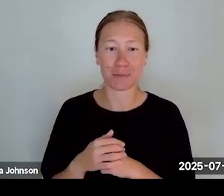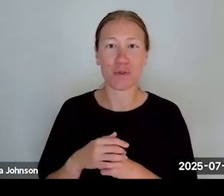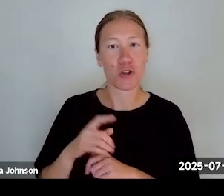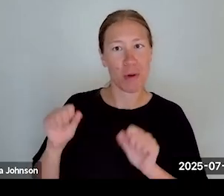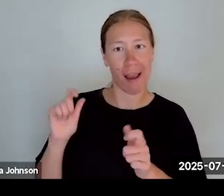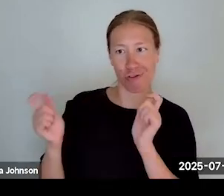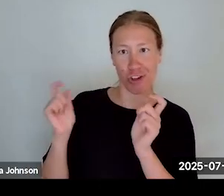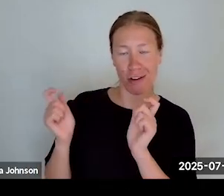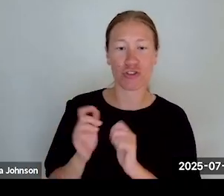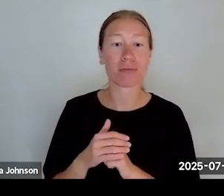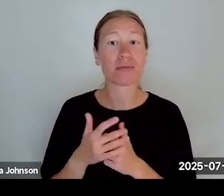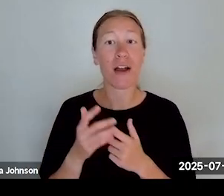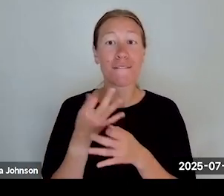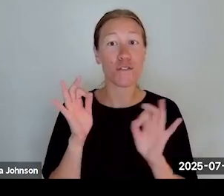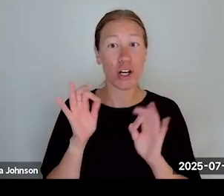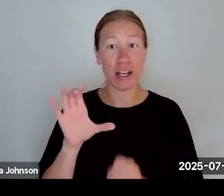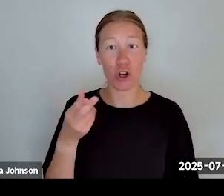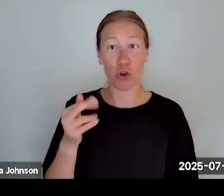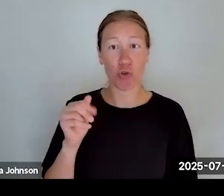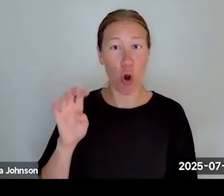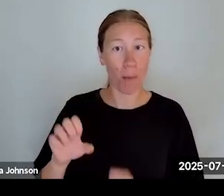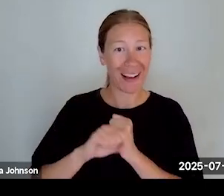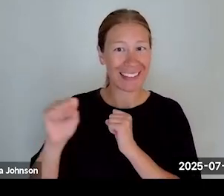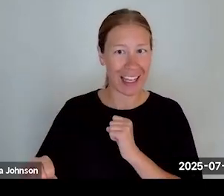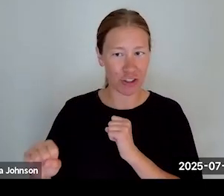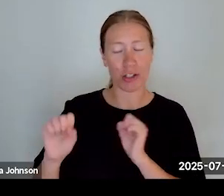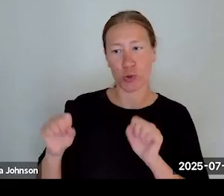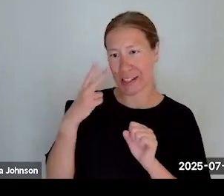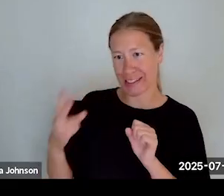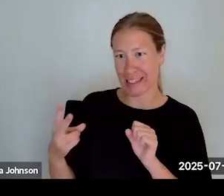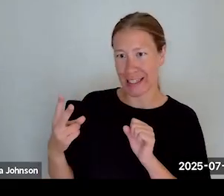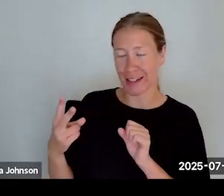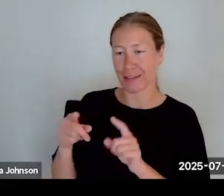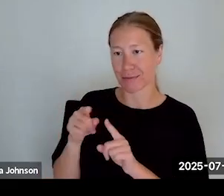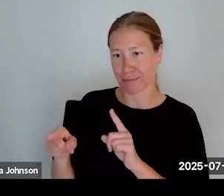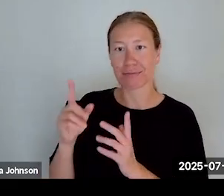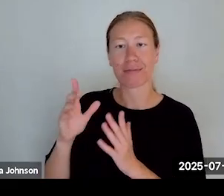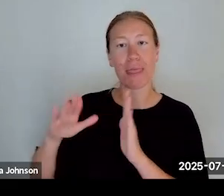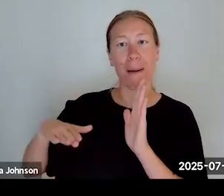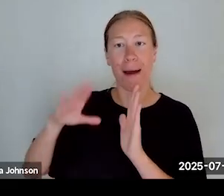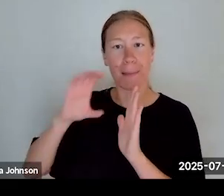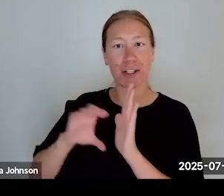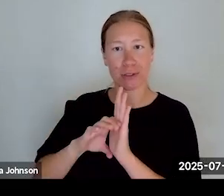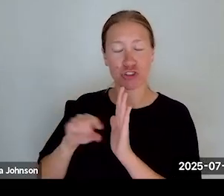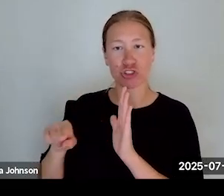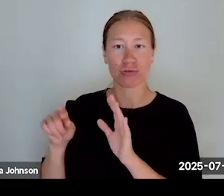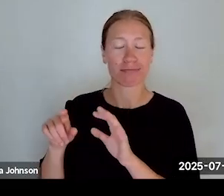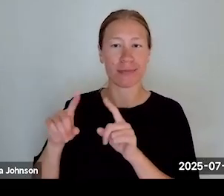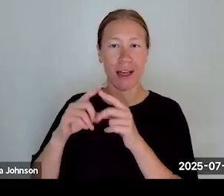that reads webpages and Google Docs, and that link is shown in the bottom image on this slide. There's also a premium version,